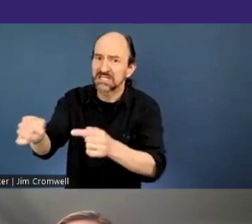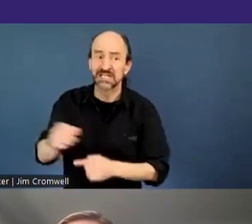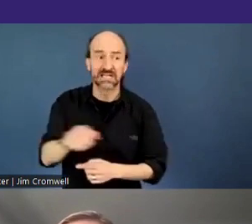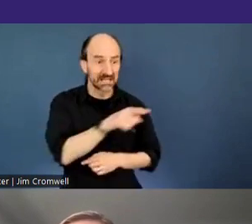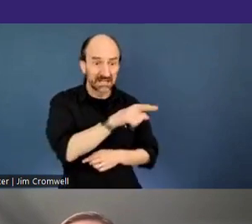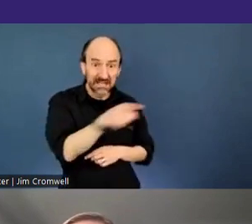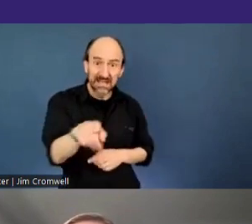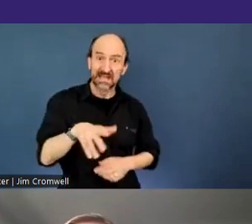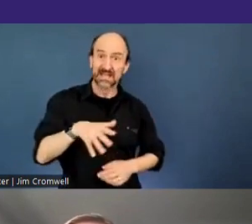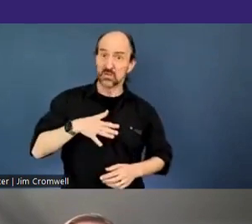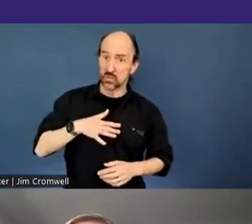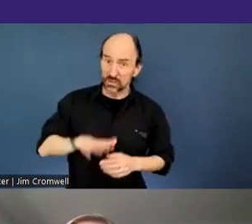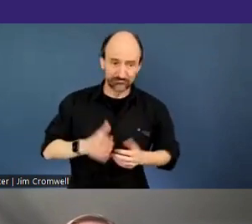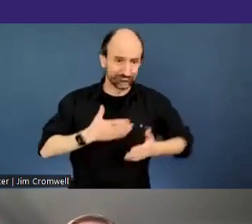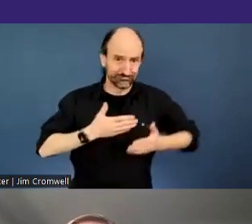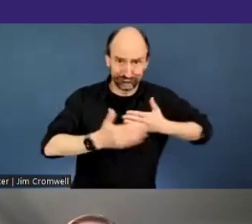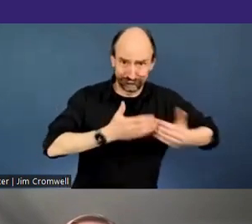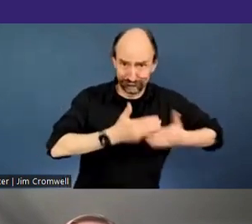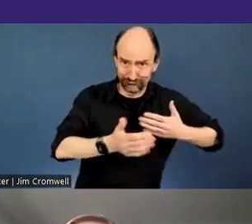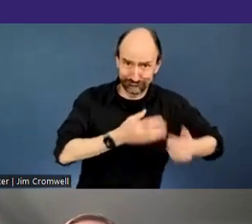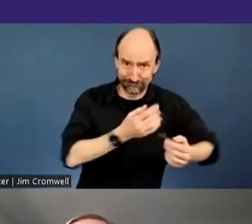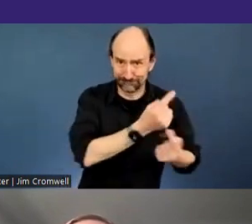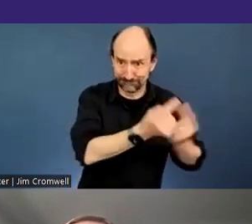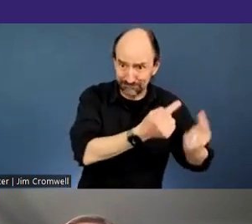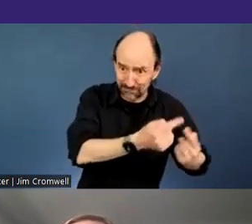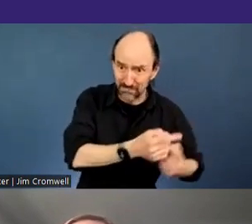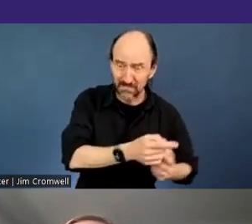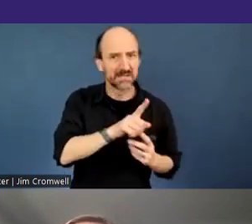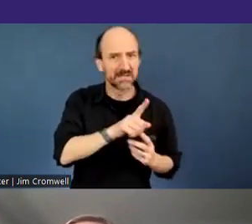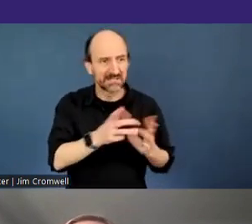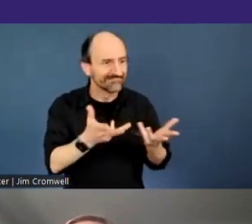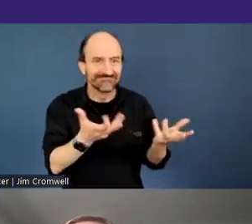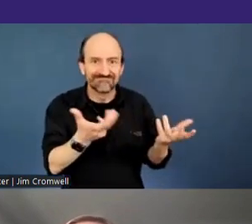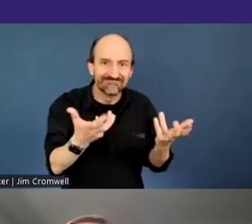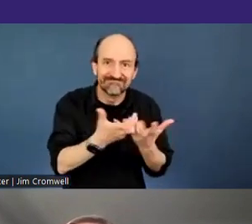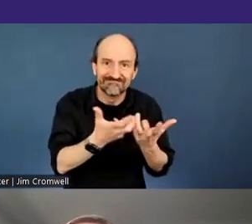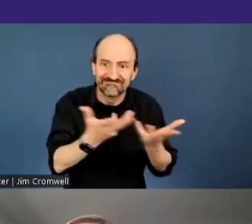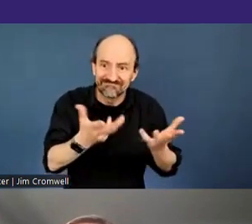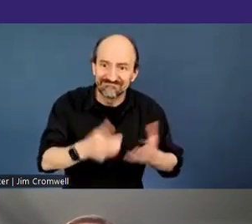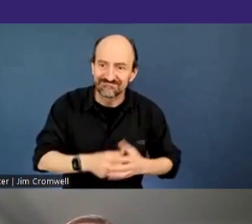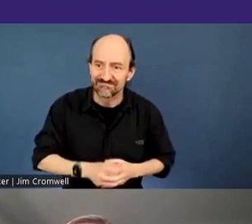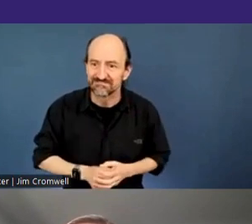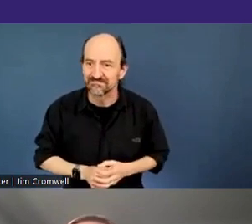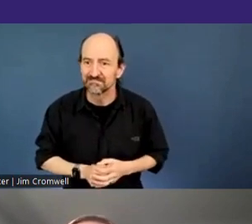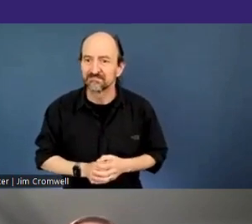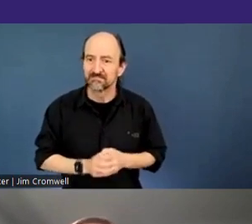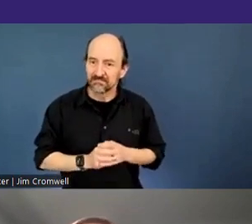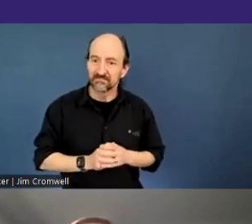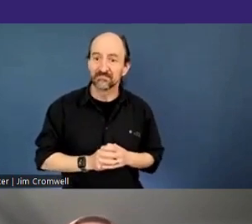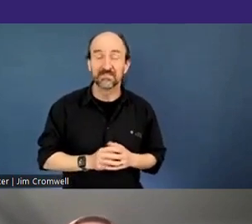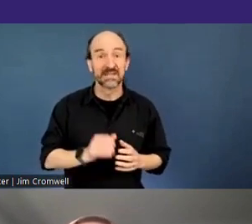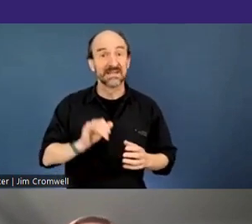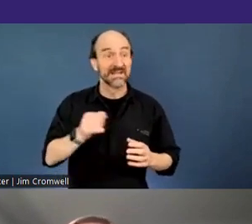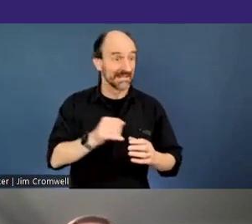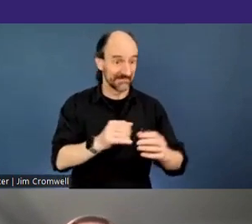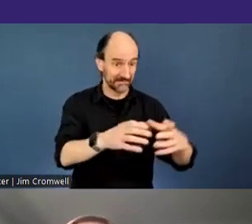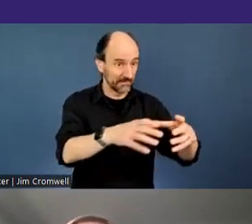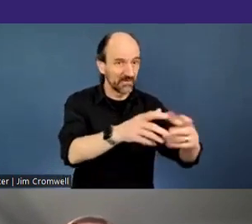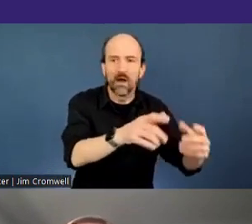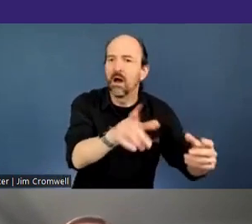by themselves the problem becomes more compounded, but when they start to come together as a broader community and start to work